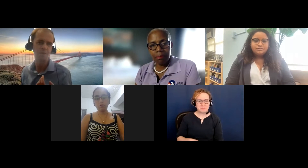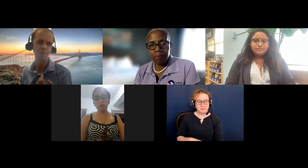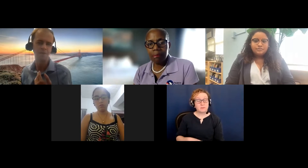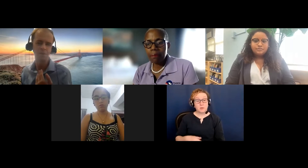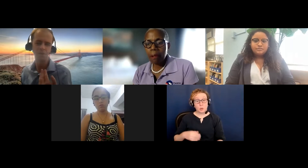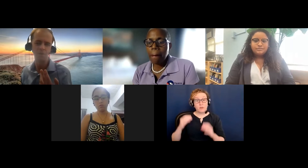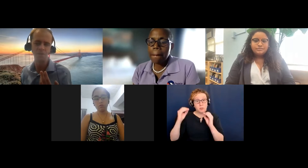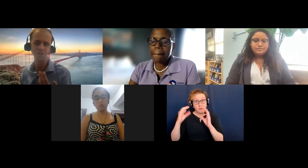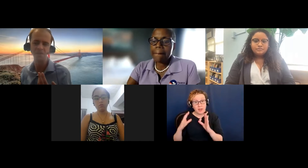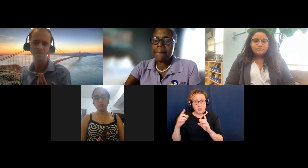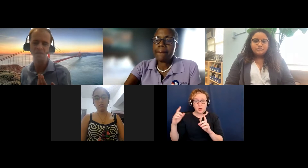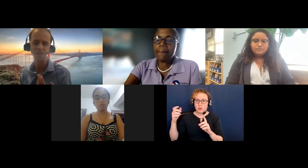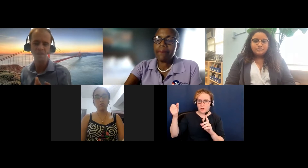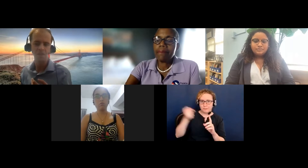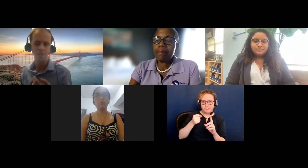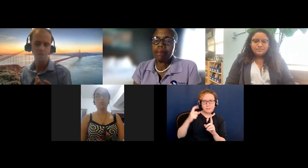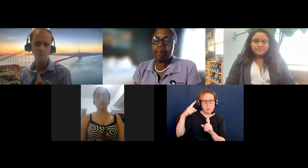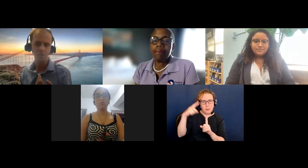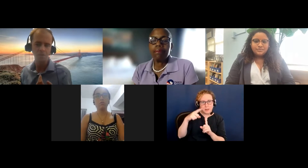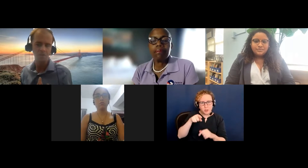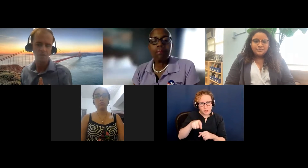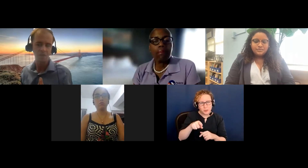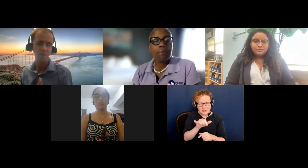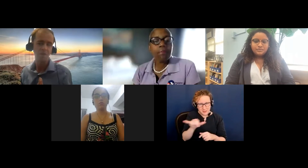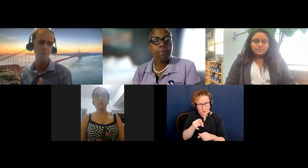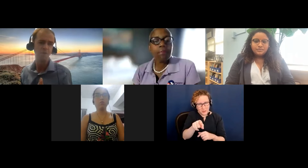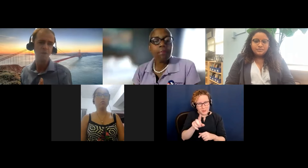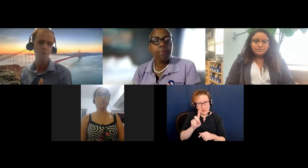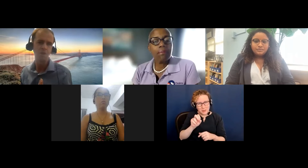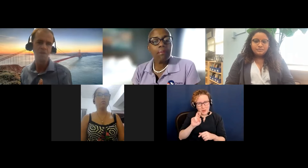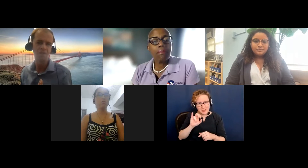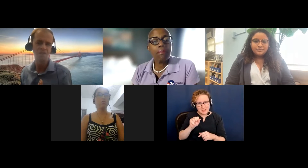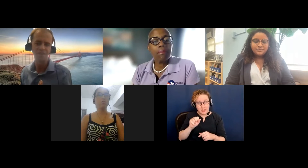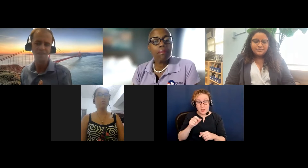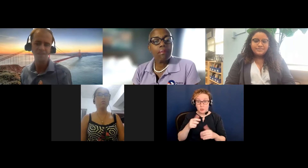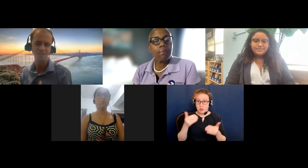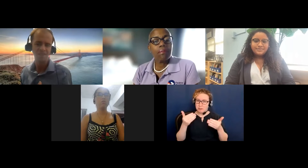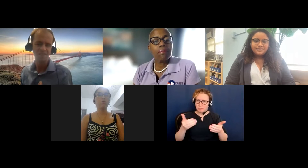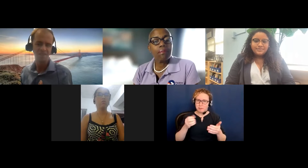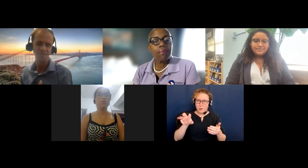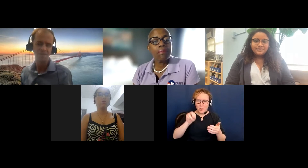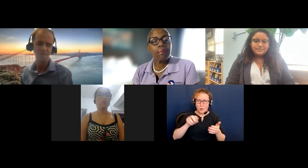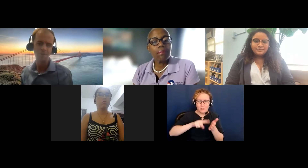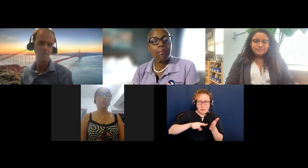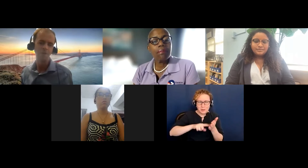what you did, Doris. You could carry out your own research project and that was really great.